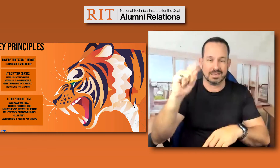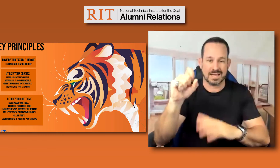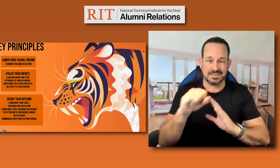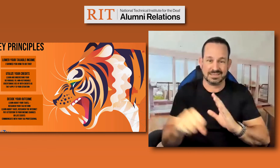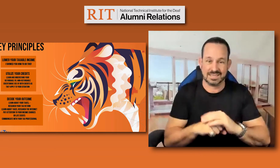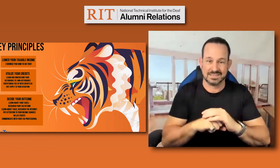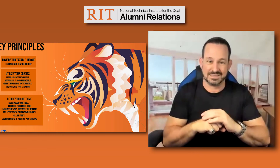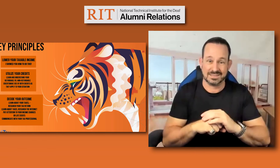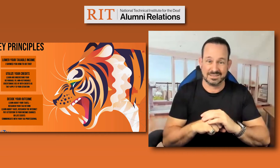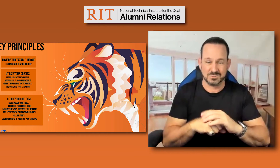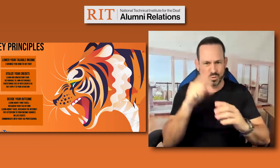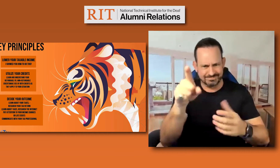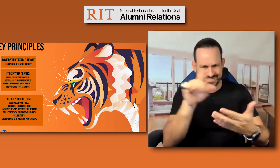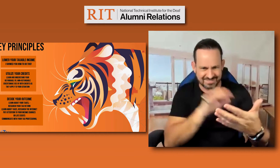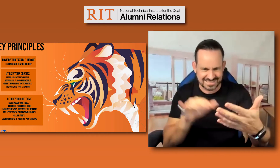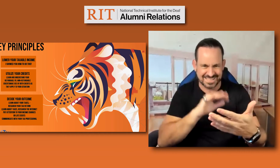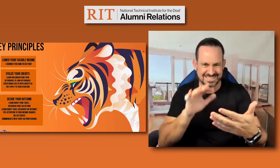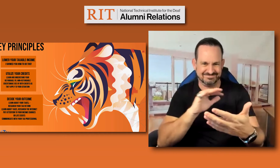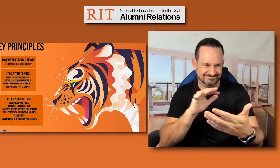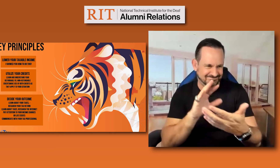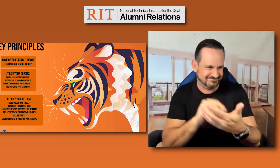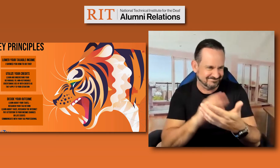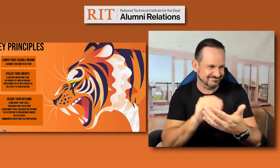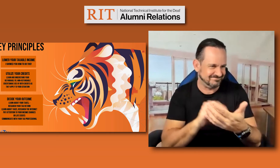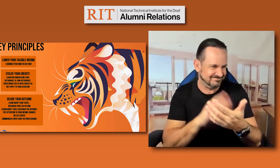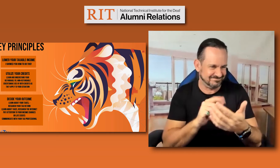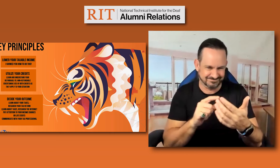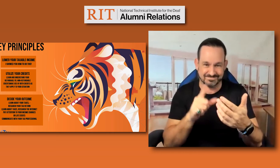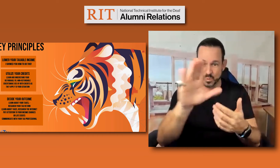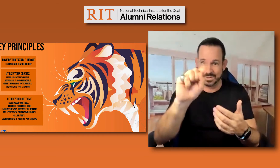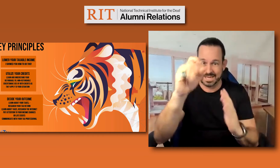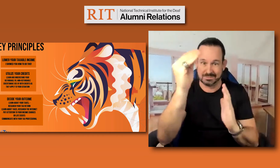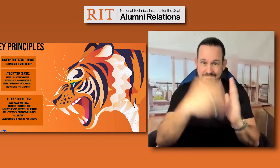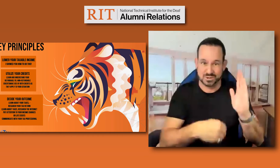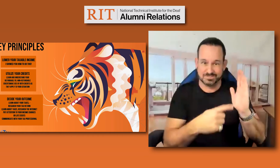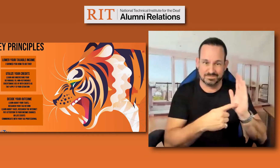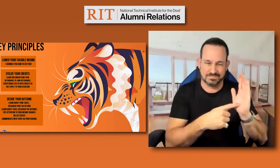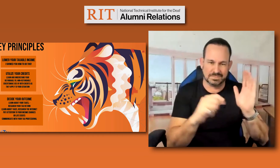Know which states are high tax states and which states are not.